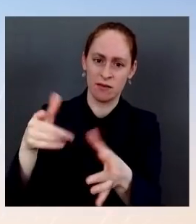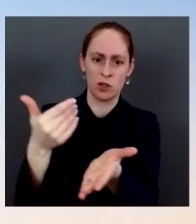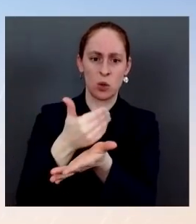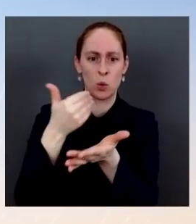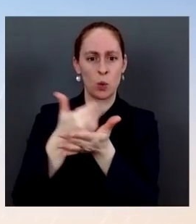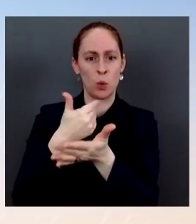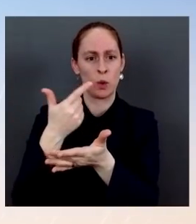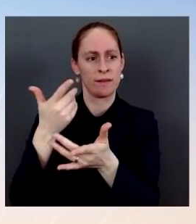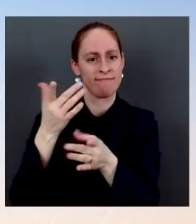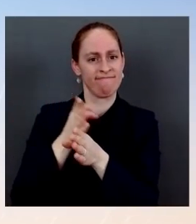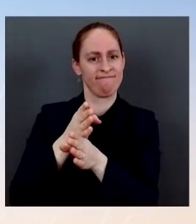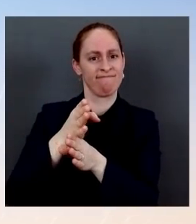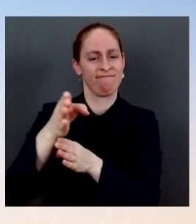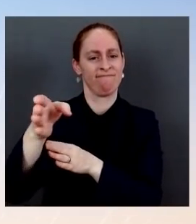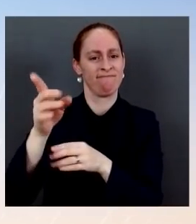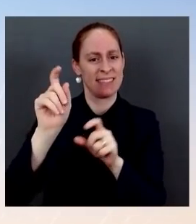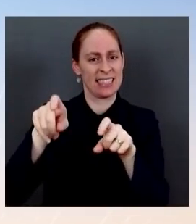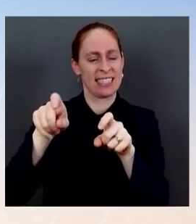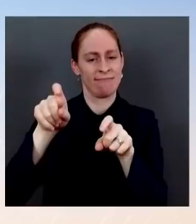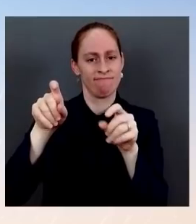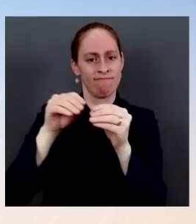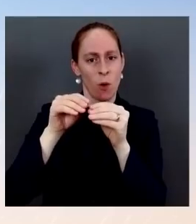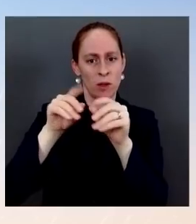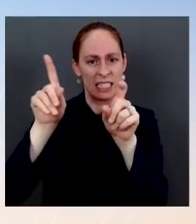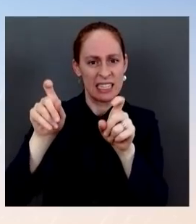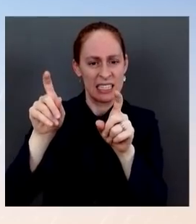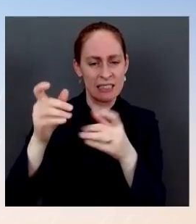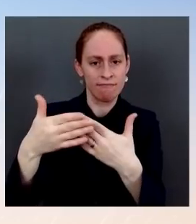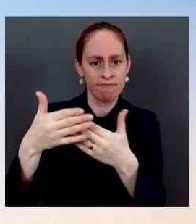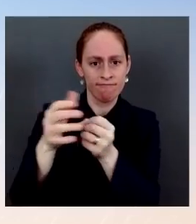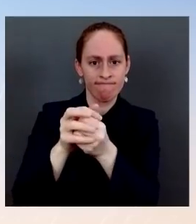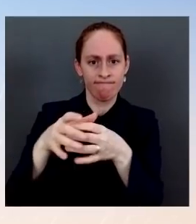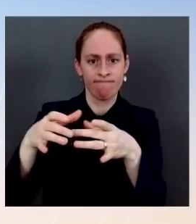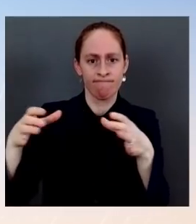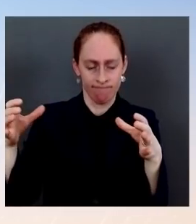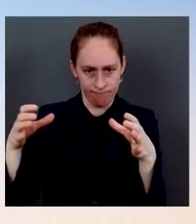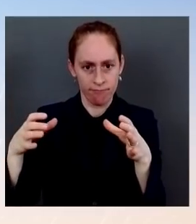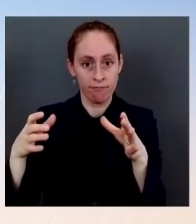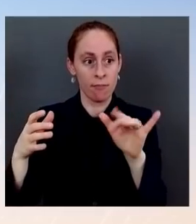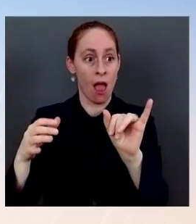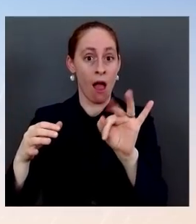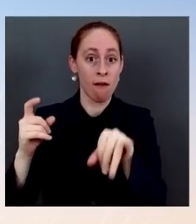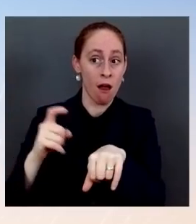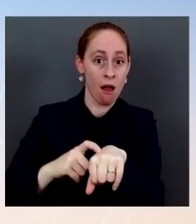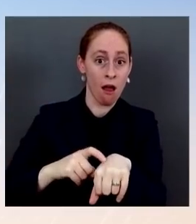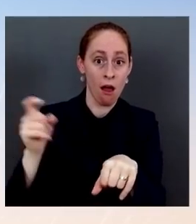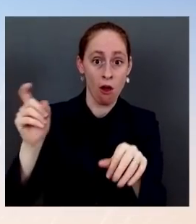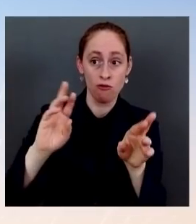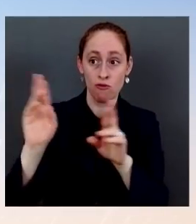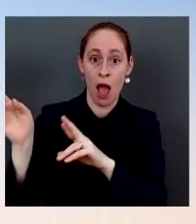to do what we're doing for January. The Press: But if it's so easy to get the tests, why don't people have them now?